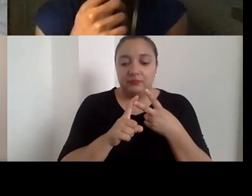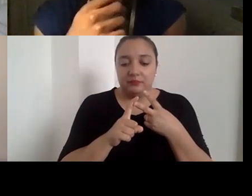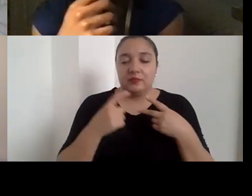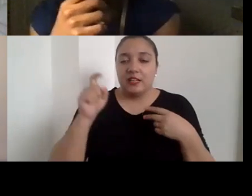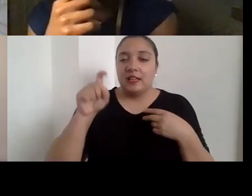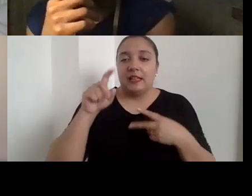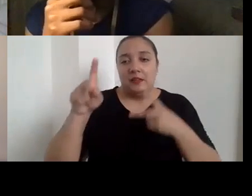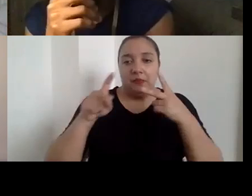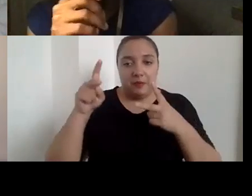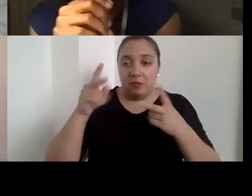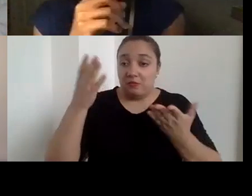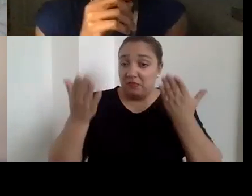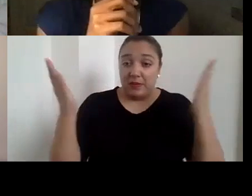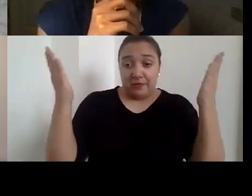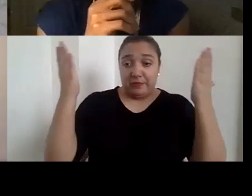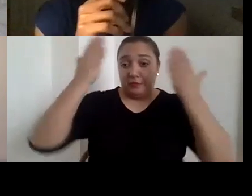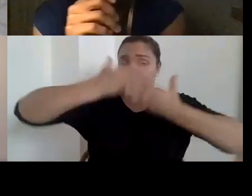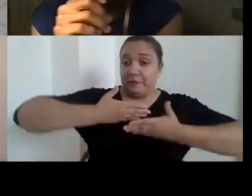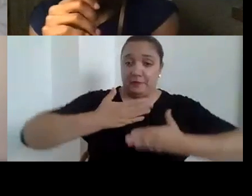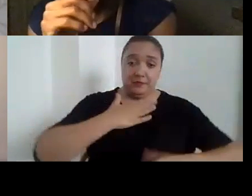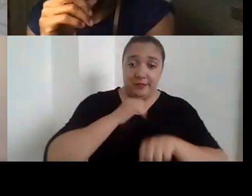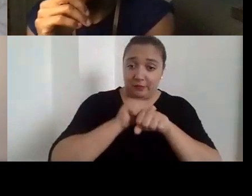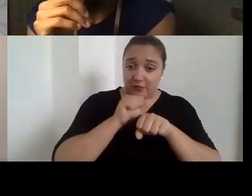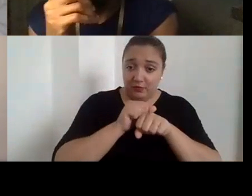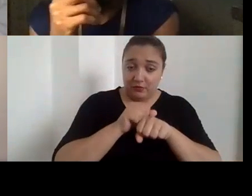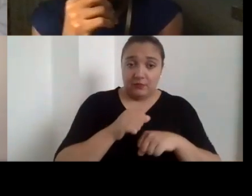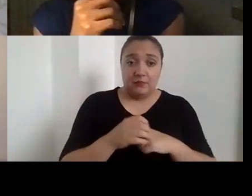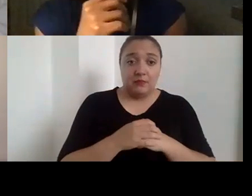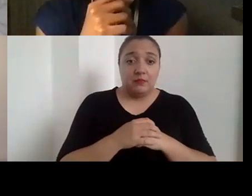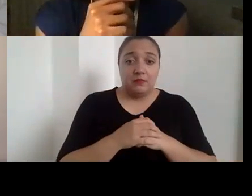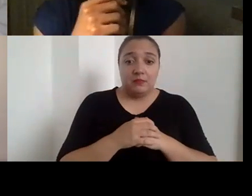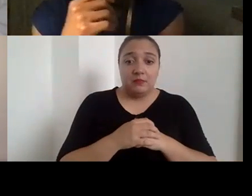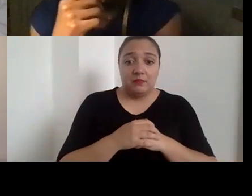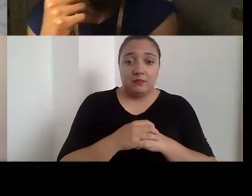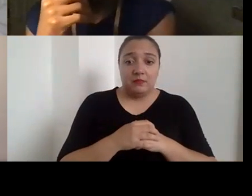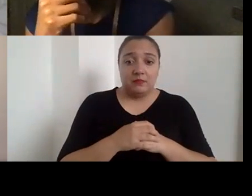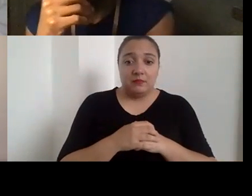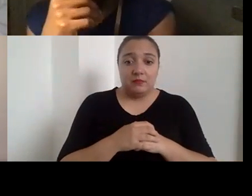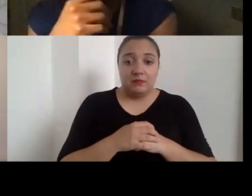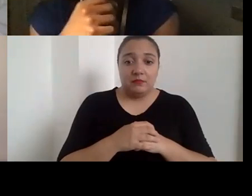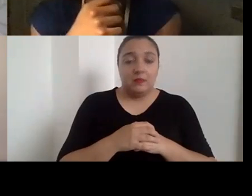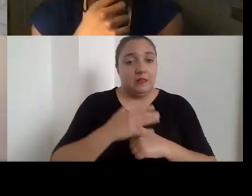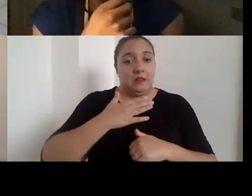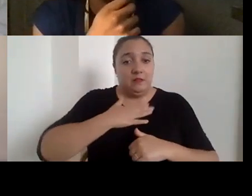Because I'm a dramaturg my work is artistic and also service,